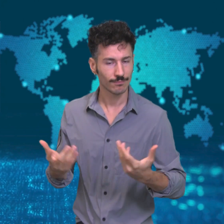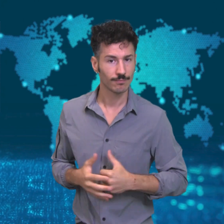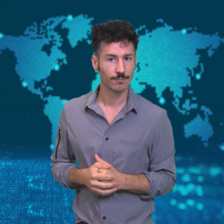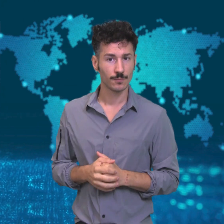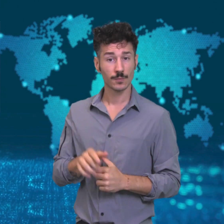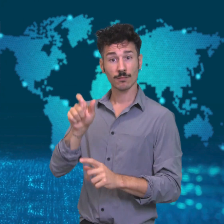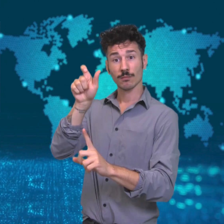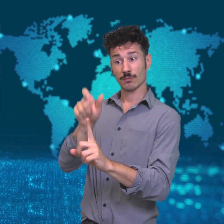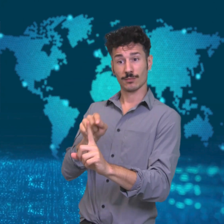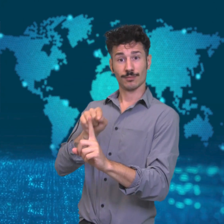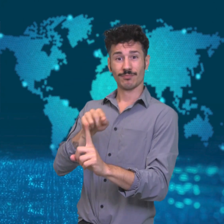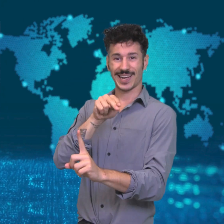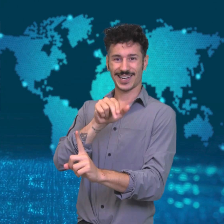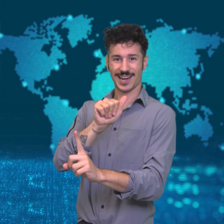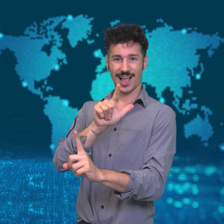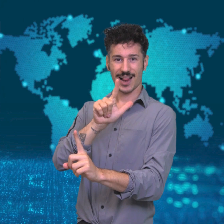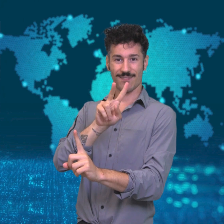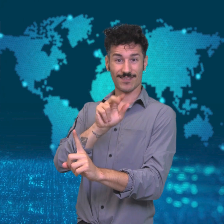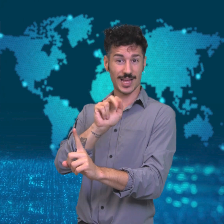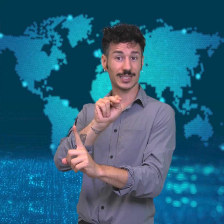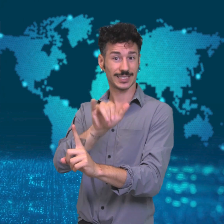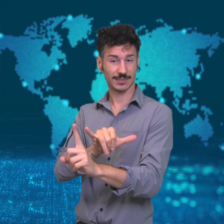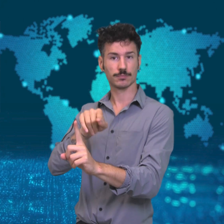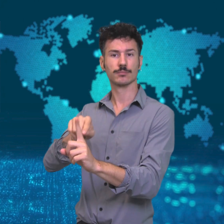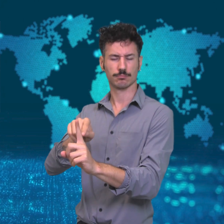presence of a pesticide poison.